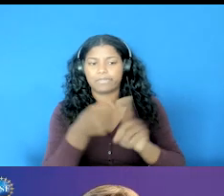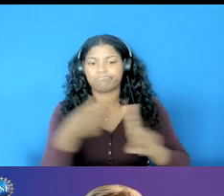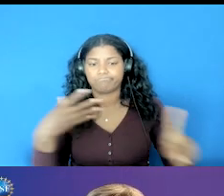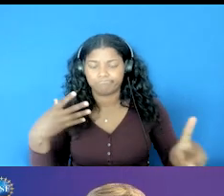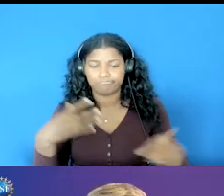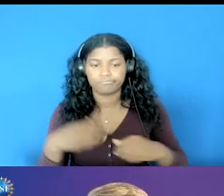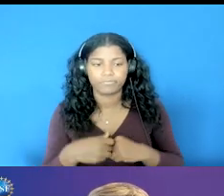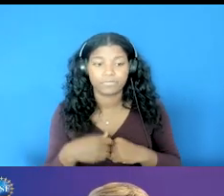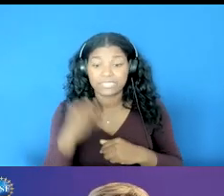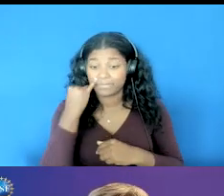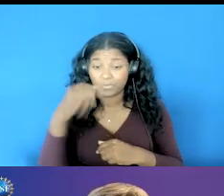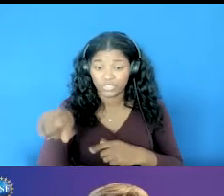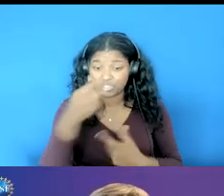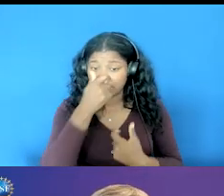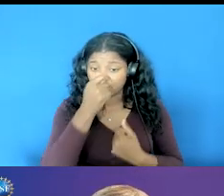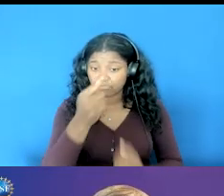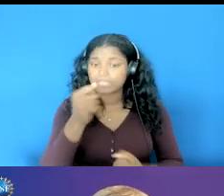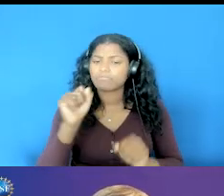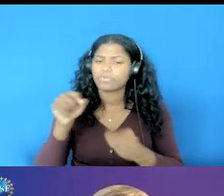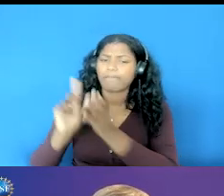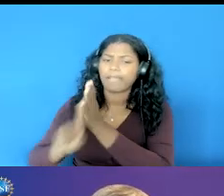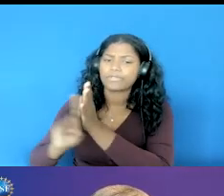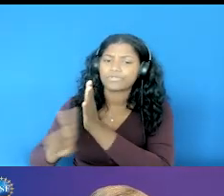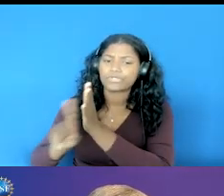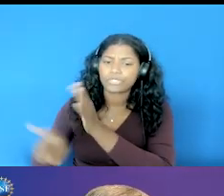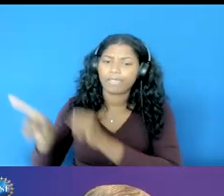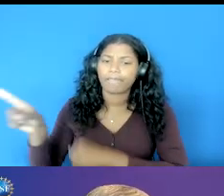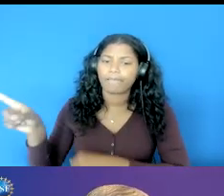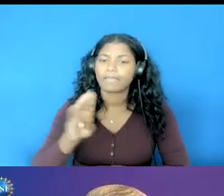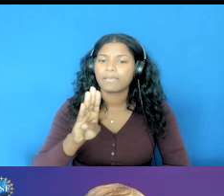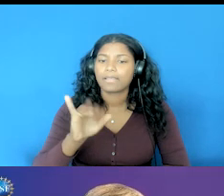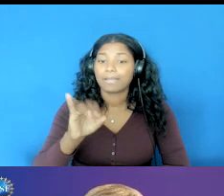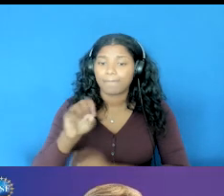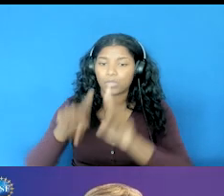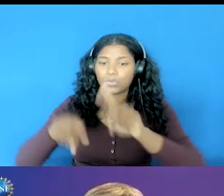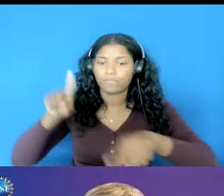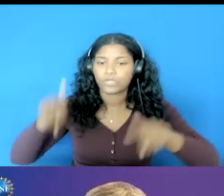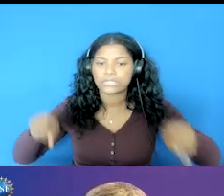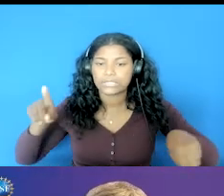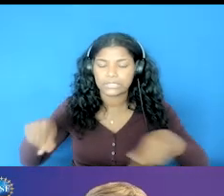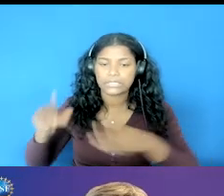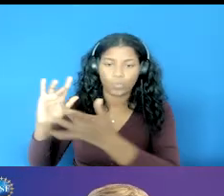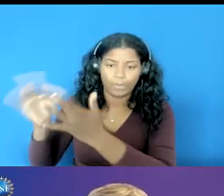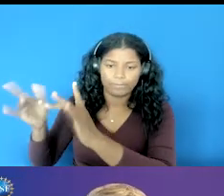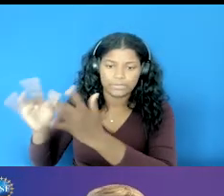So if you're interested check the biodiversity in on a changing planet the BOCP program page